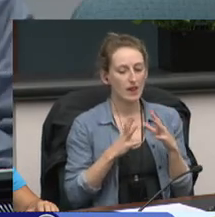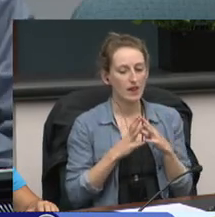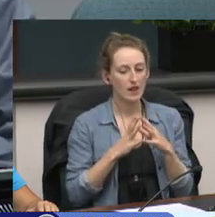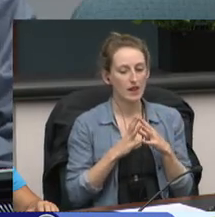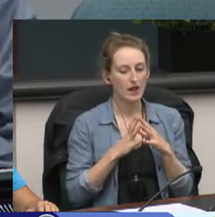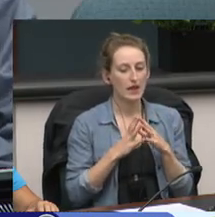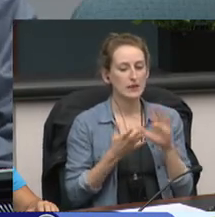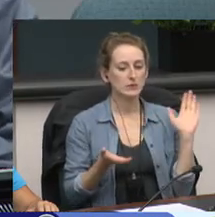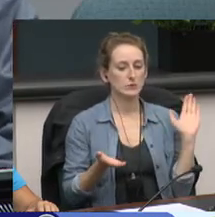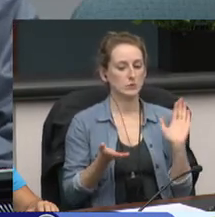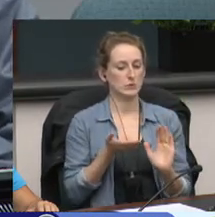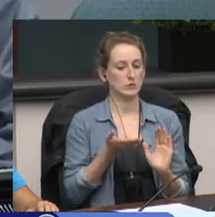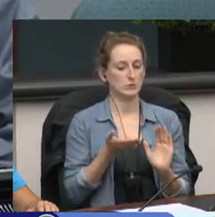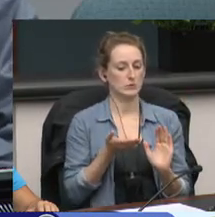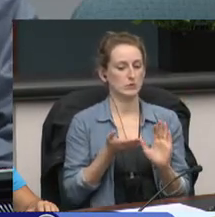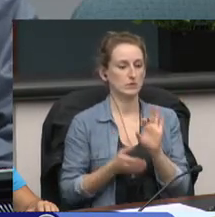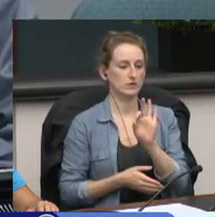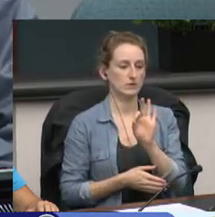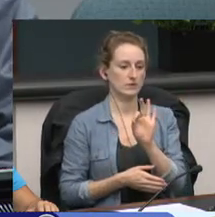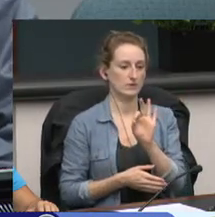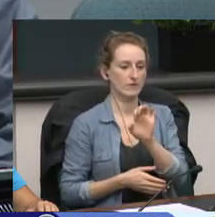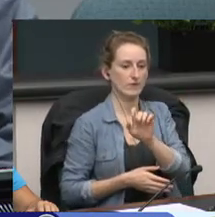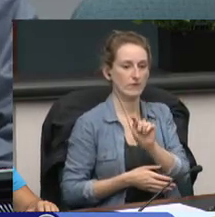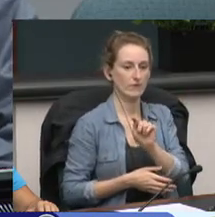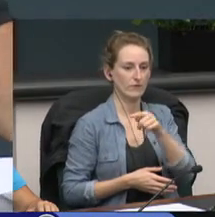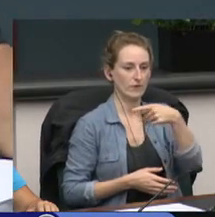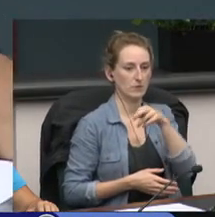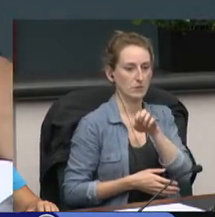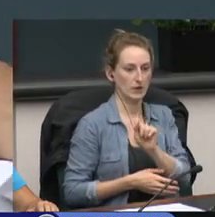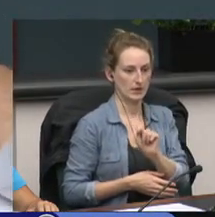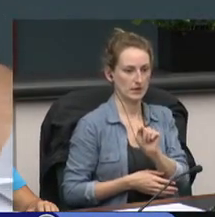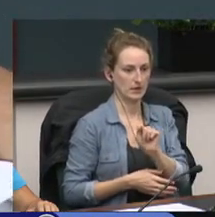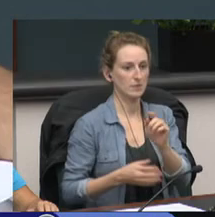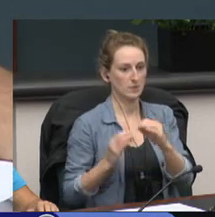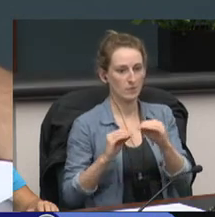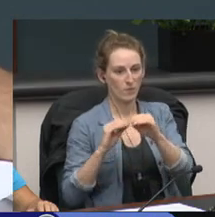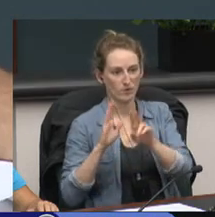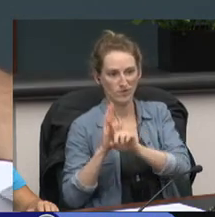that additional thing if they were to do that okay and then on page 145 about